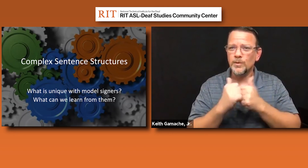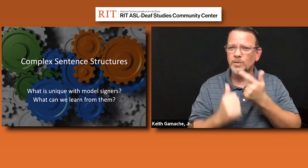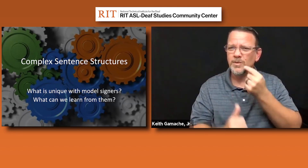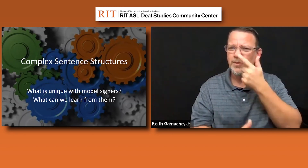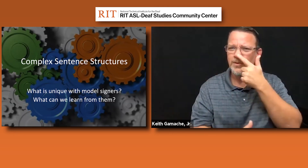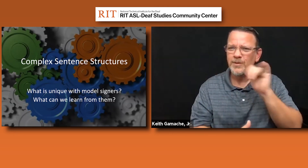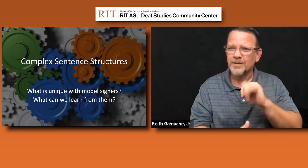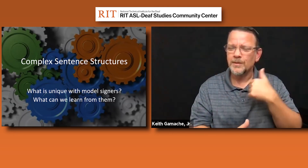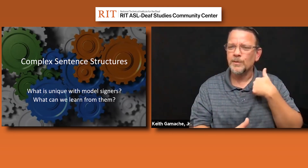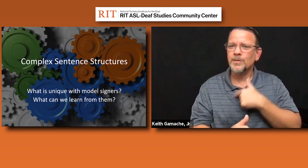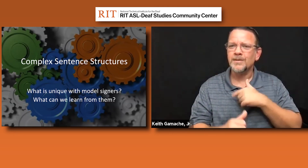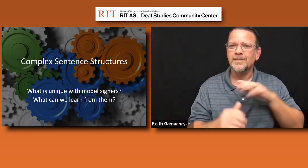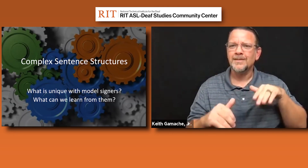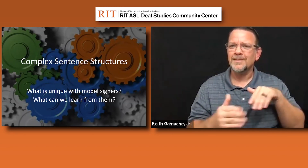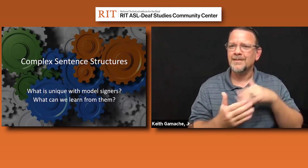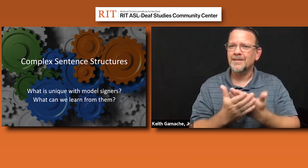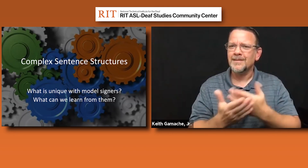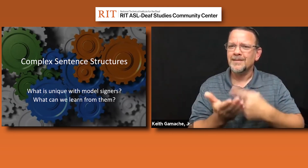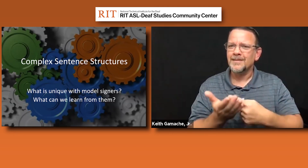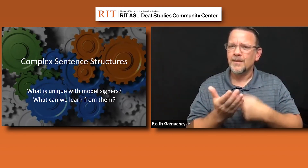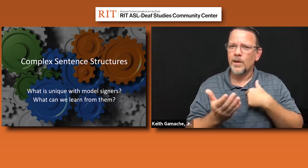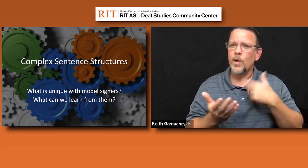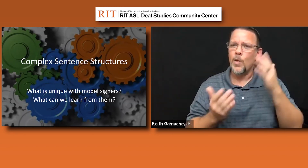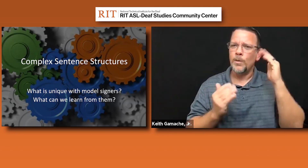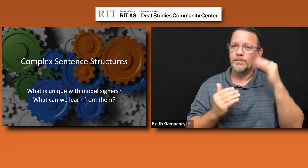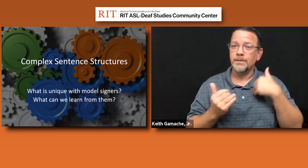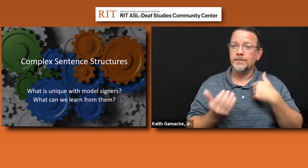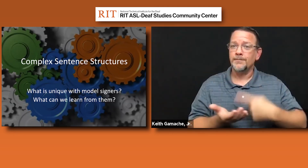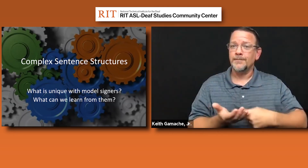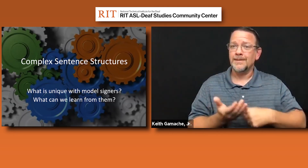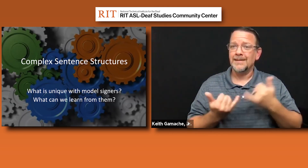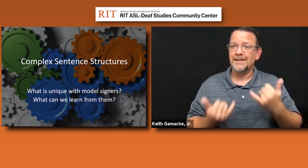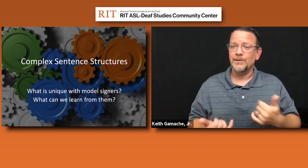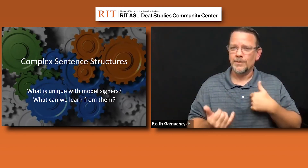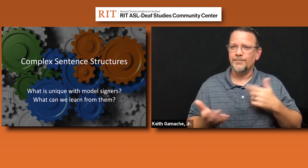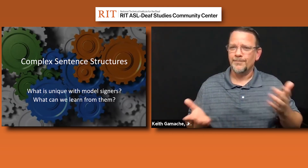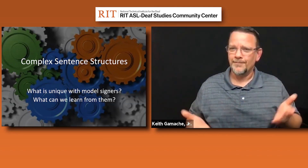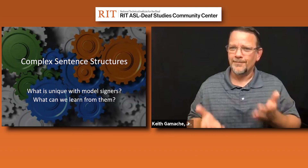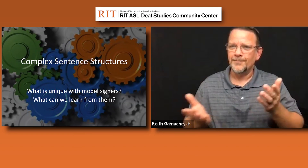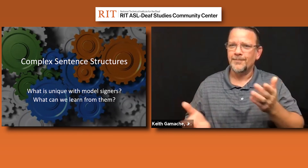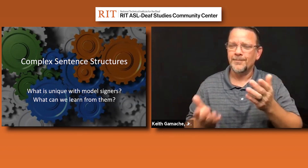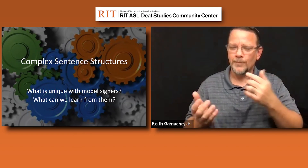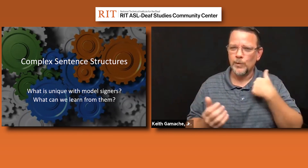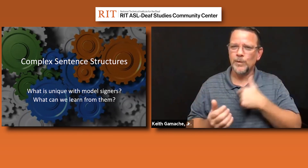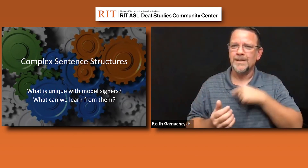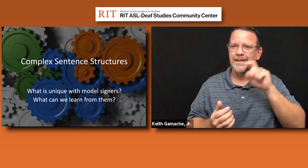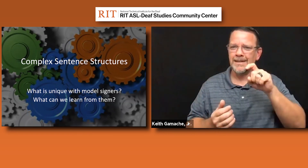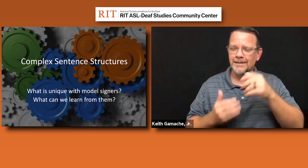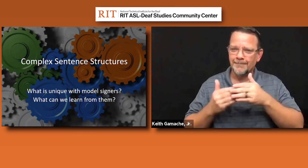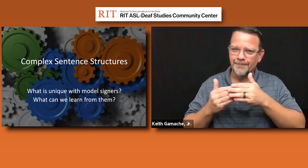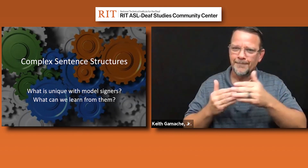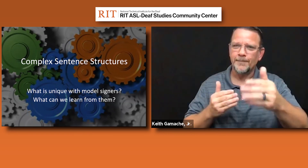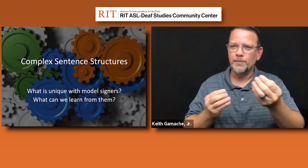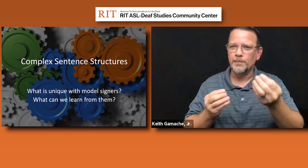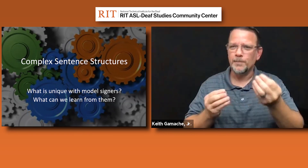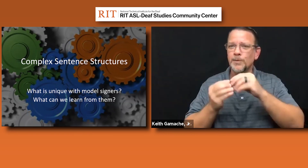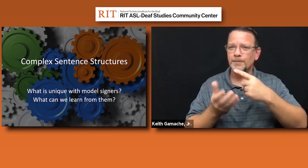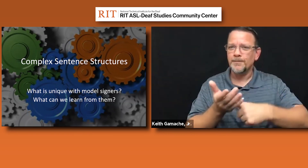ASL is complex. That's true. The structure we're still debating. We're still having discussions now, and we need to keep